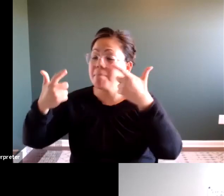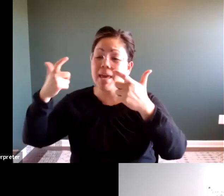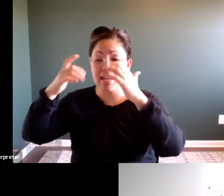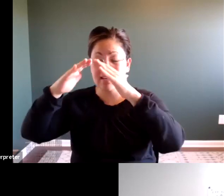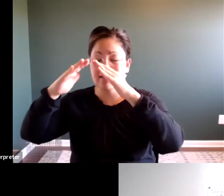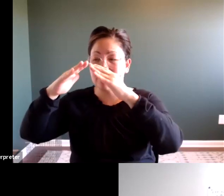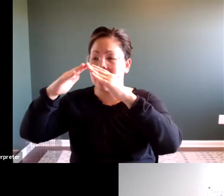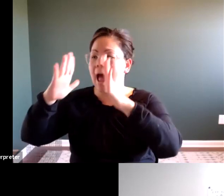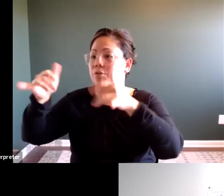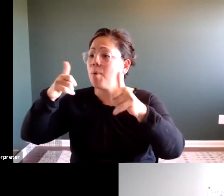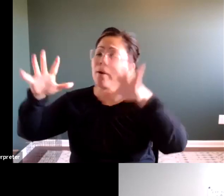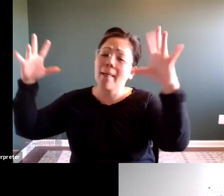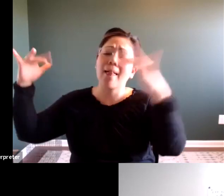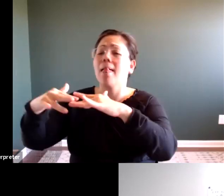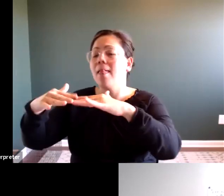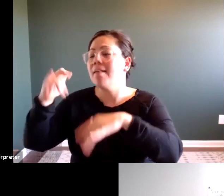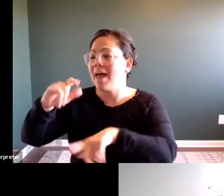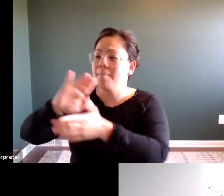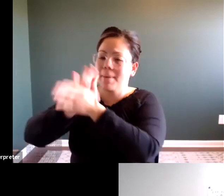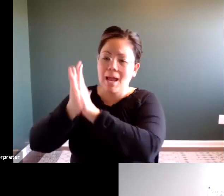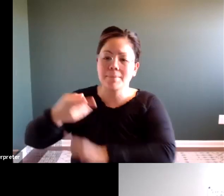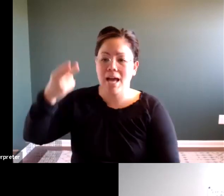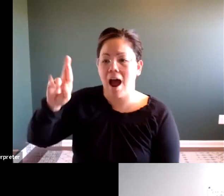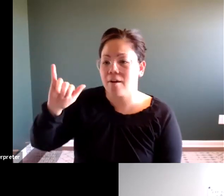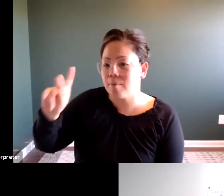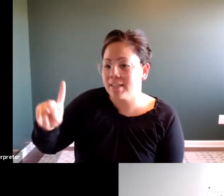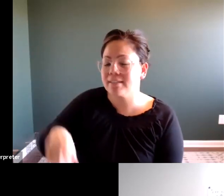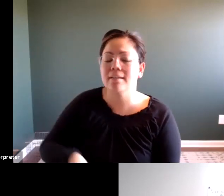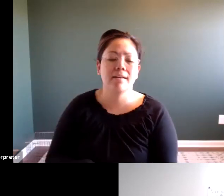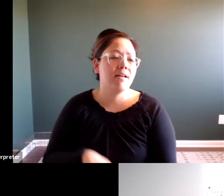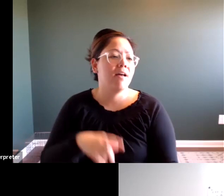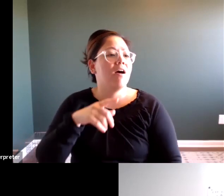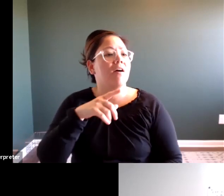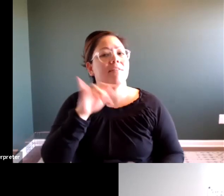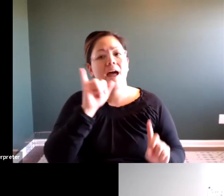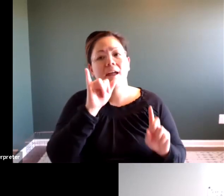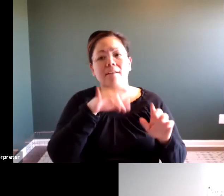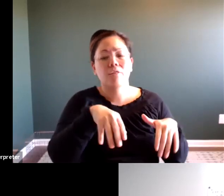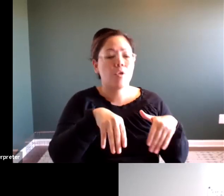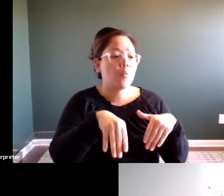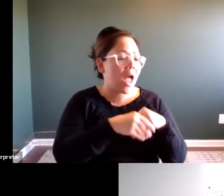I mean, that's, you know, really high risk or the you know, the wedding in the backyard where people weren't social distancing and wearing their mask.